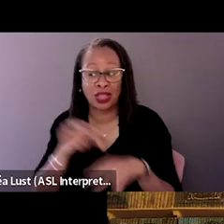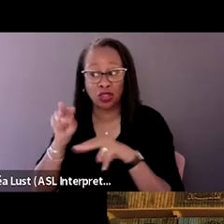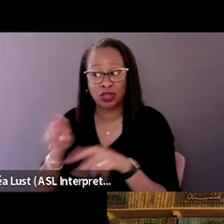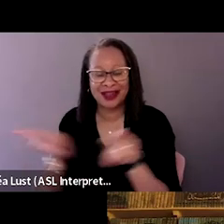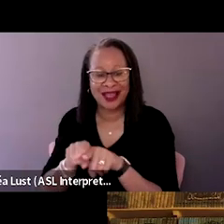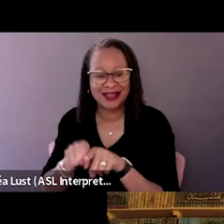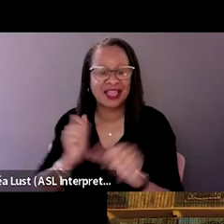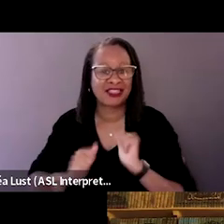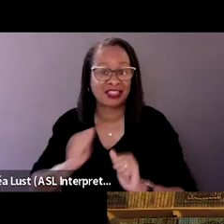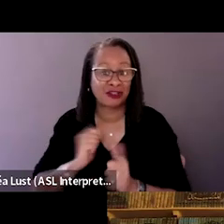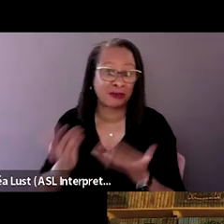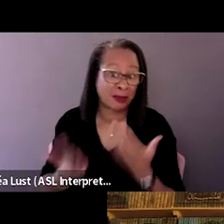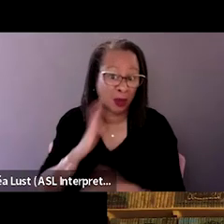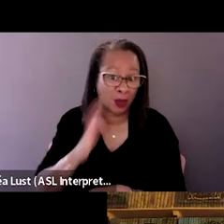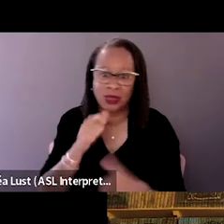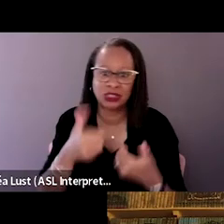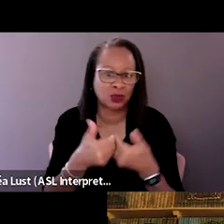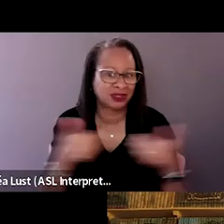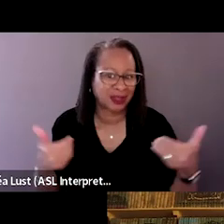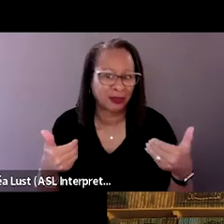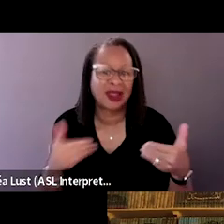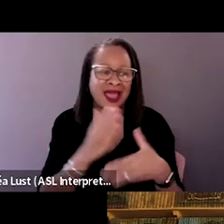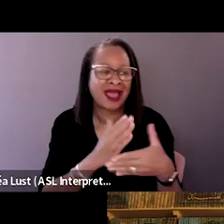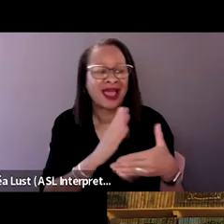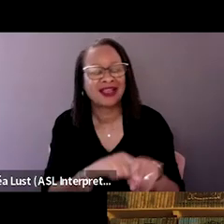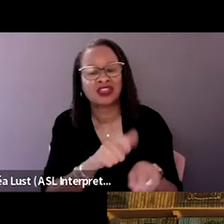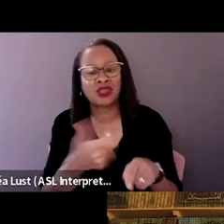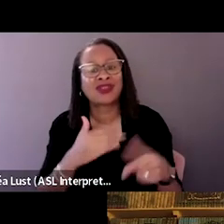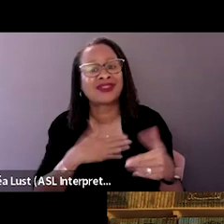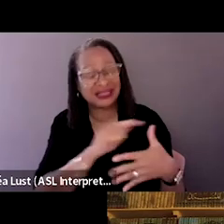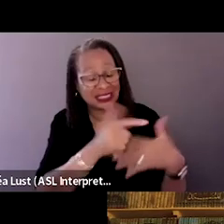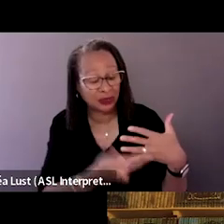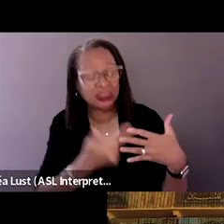so we don't segment as the other one. So there is no segmentation at all.